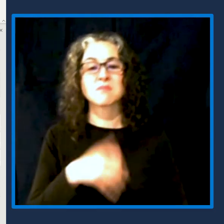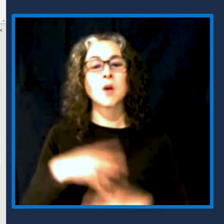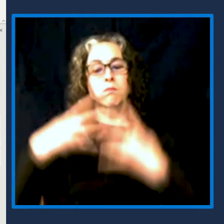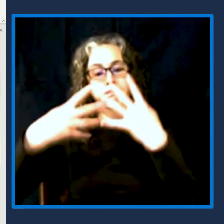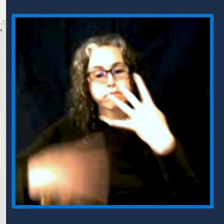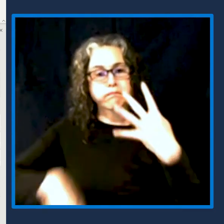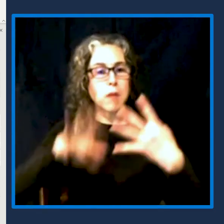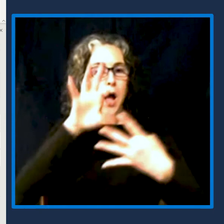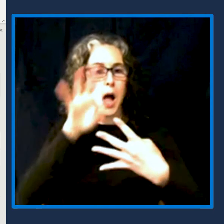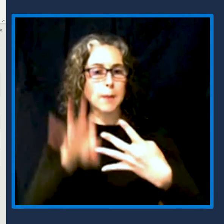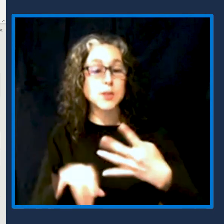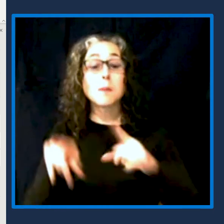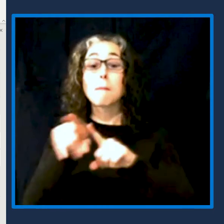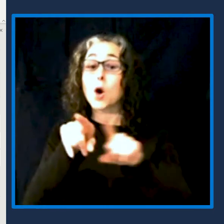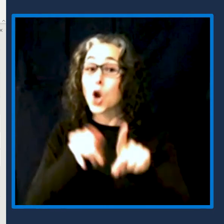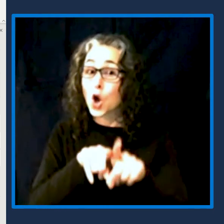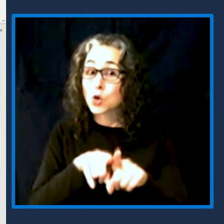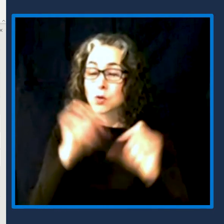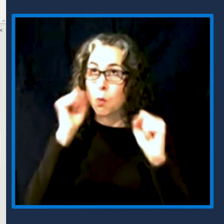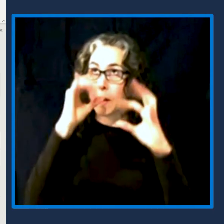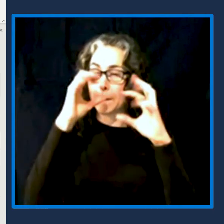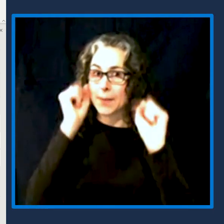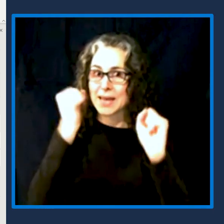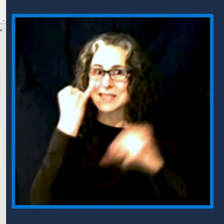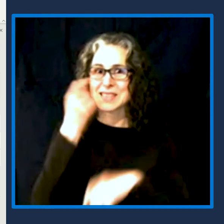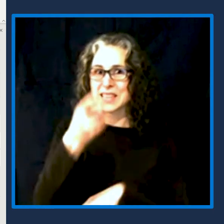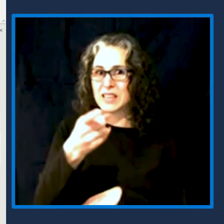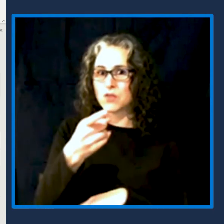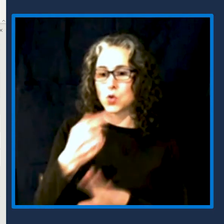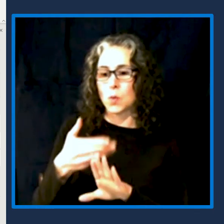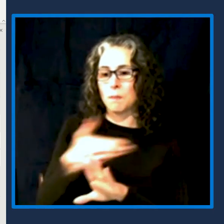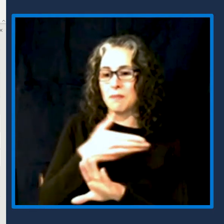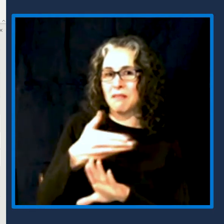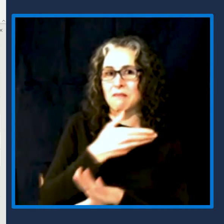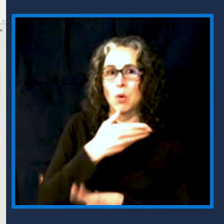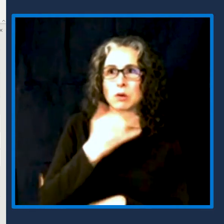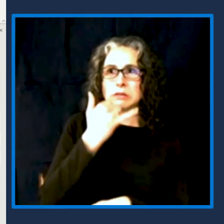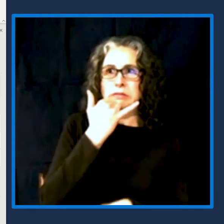of options but what's really amazing is if you're someone who's previously struggled with spelling